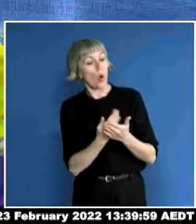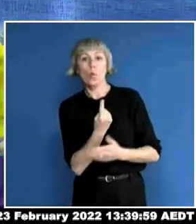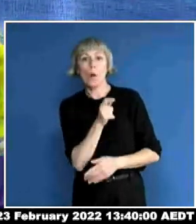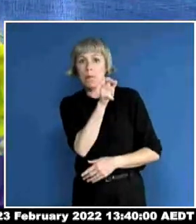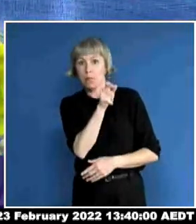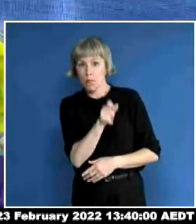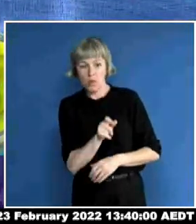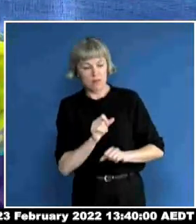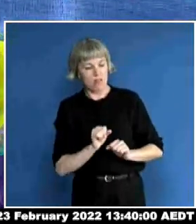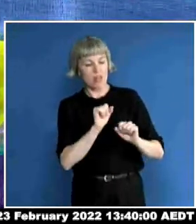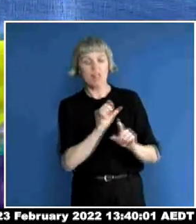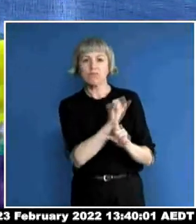the Mzia case study.